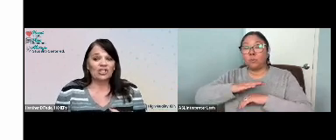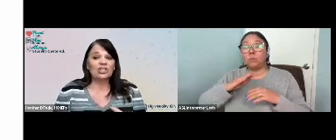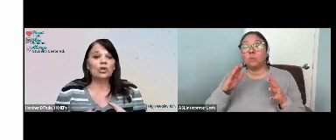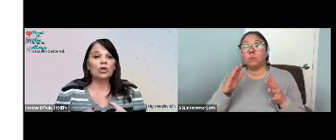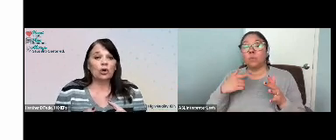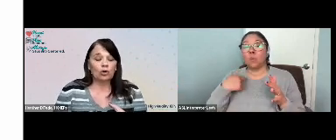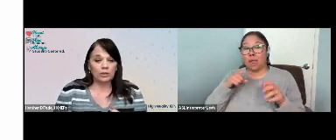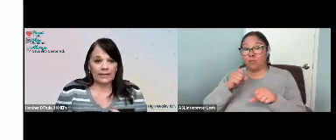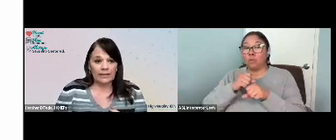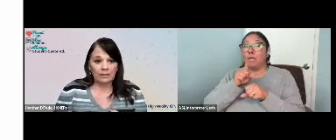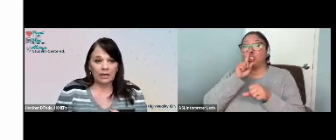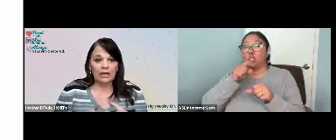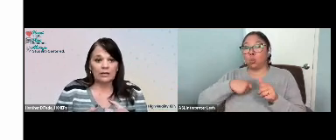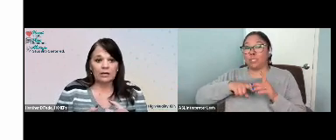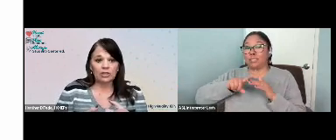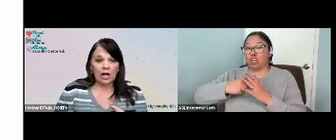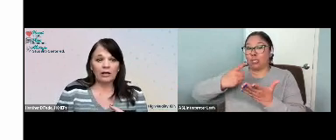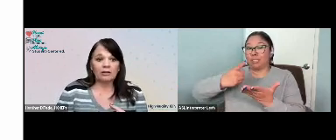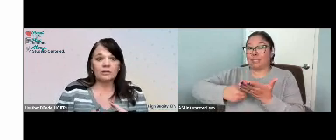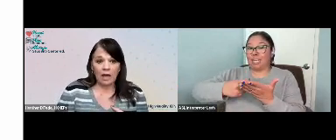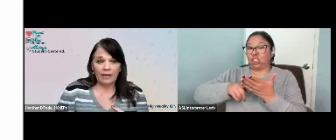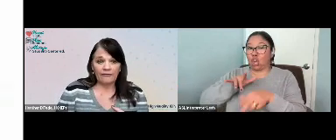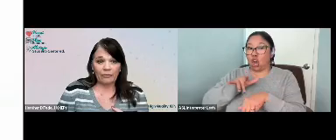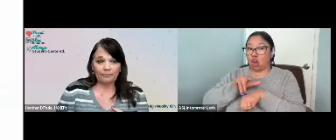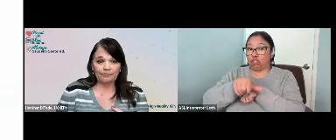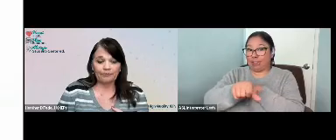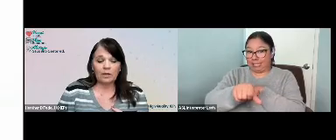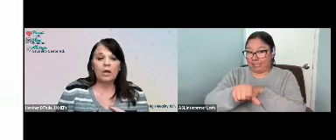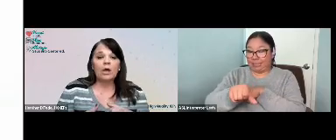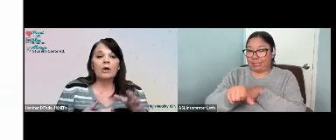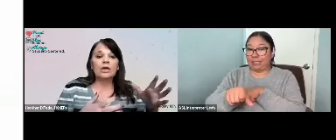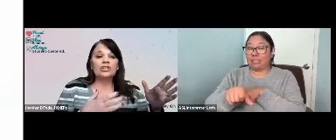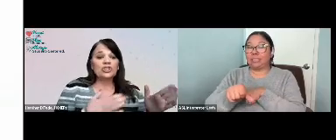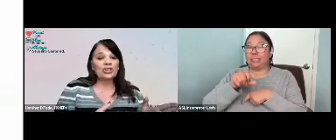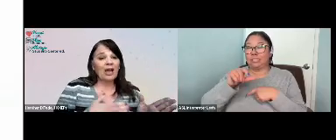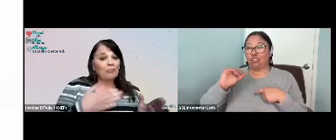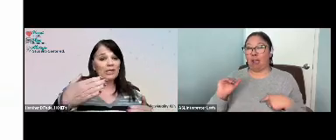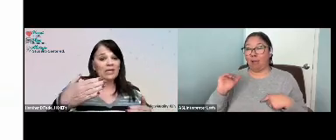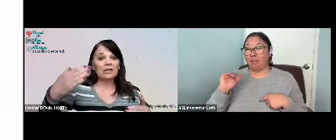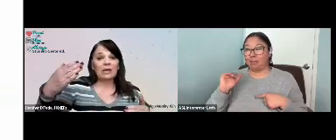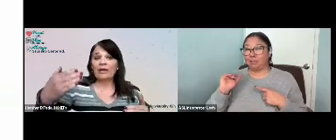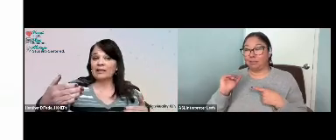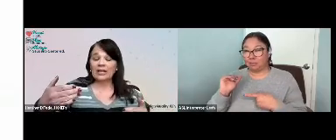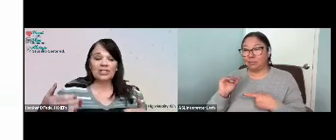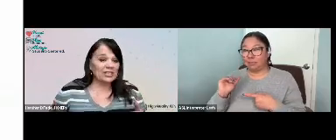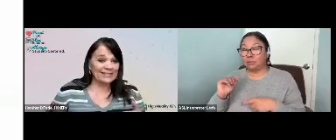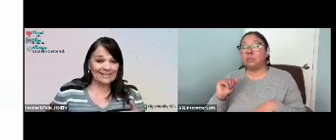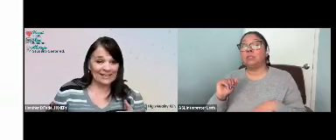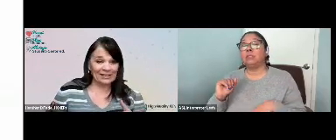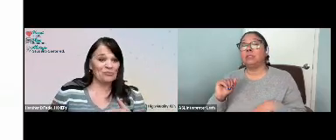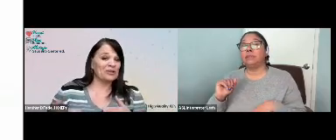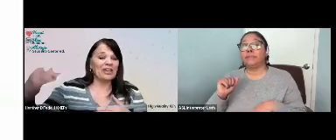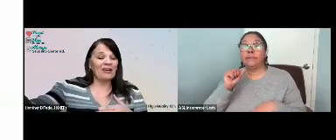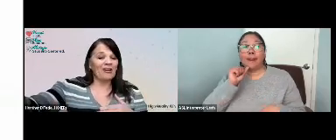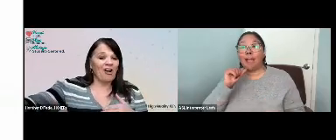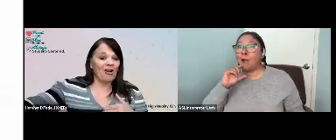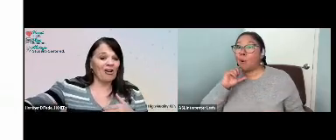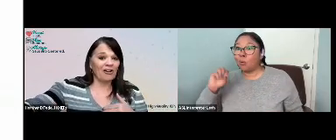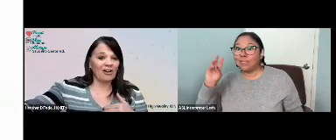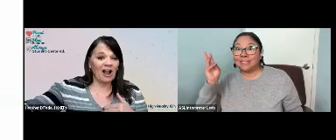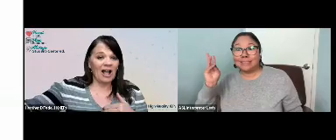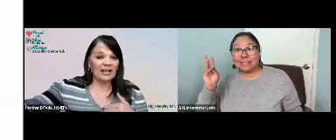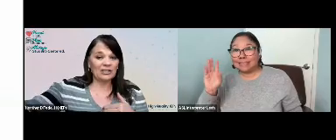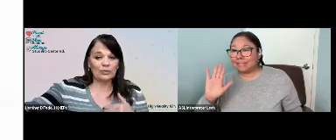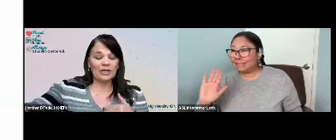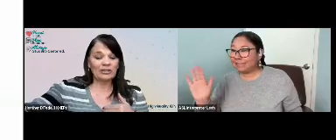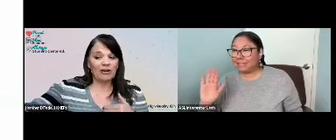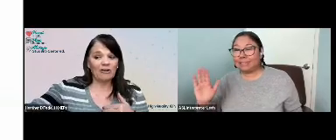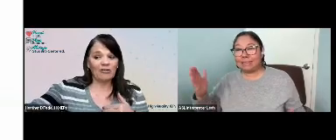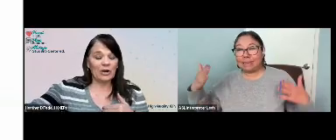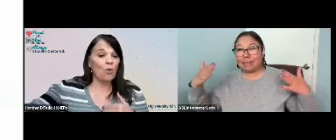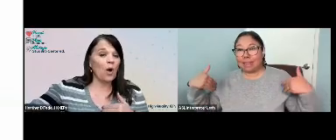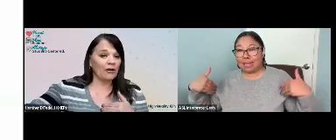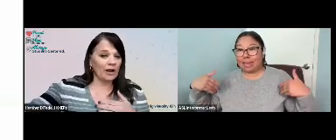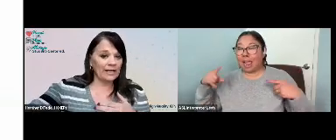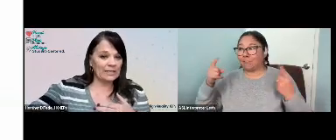discussions early in a child's life. It should not be at age 16 when they are doing their required